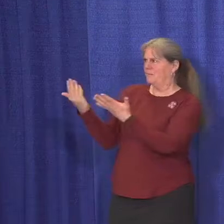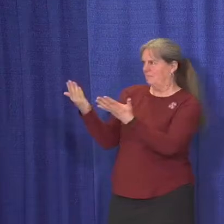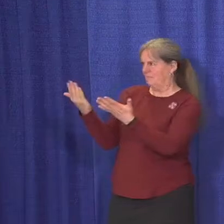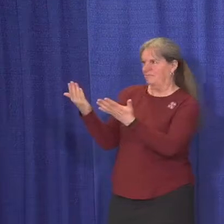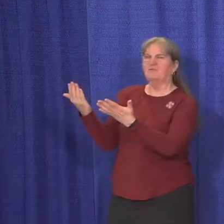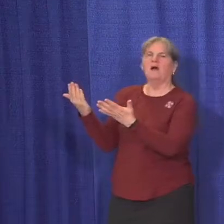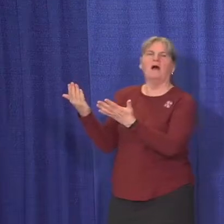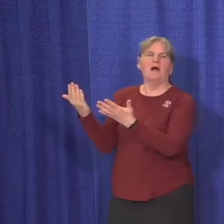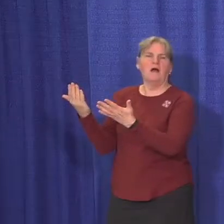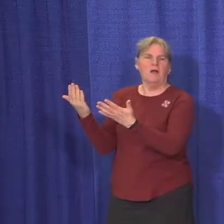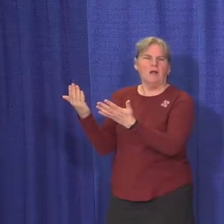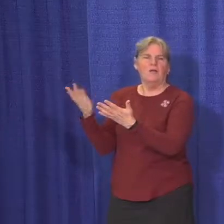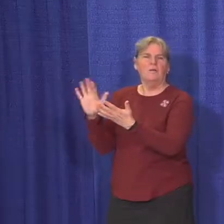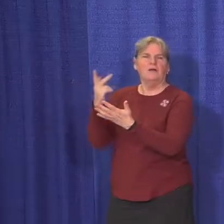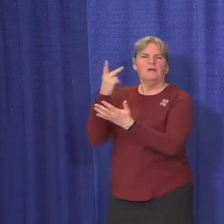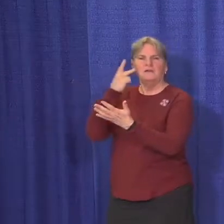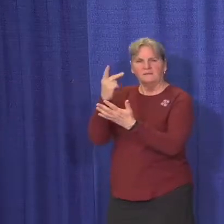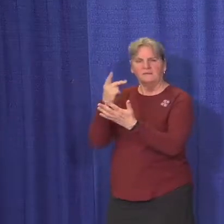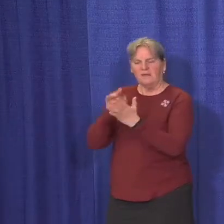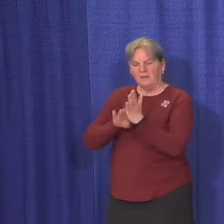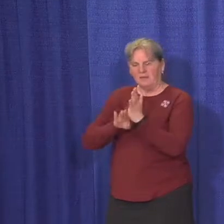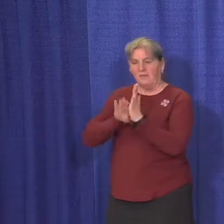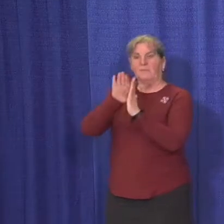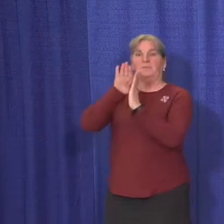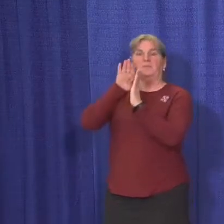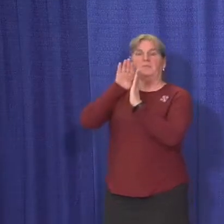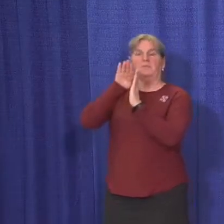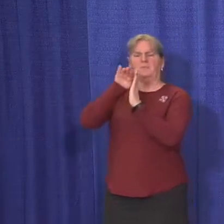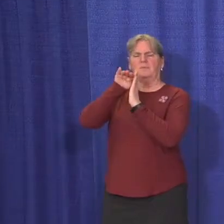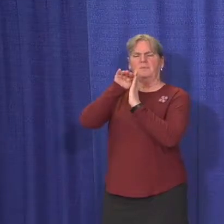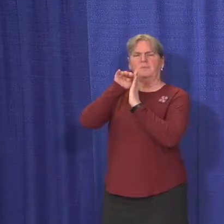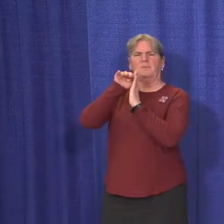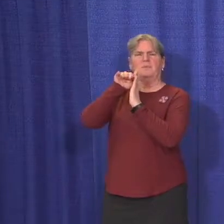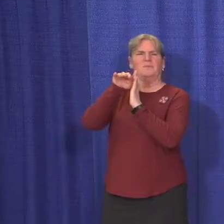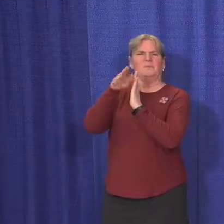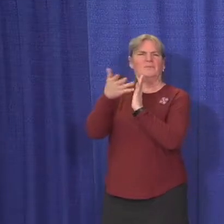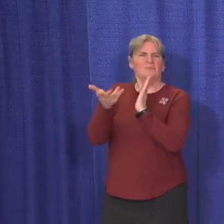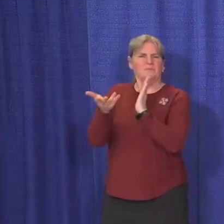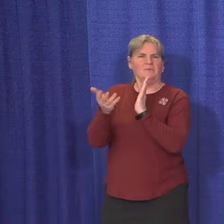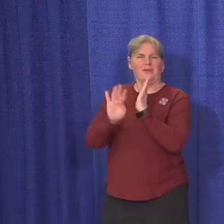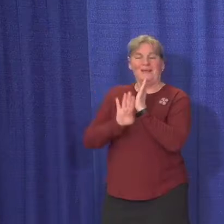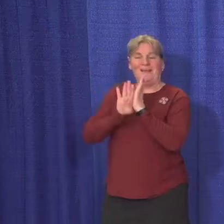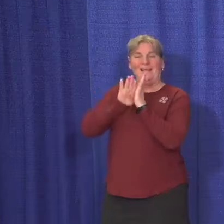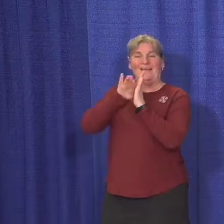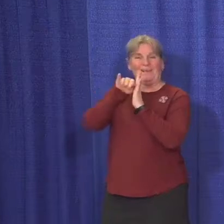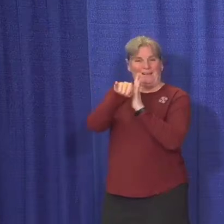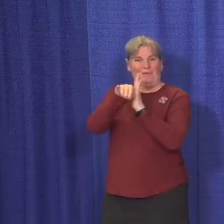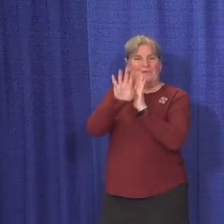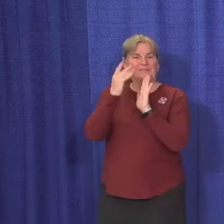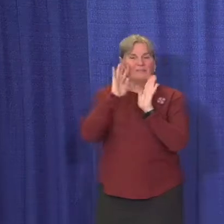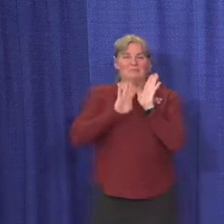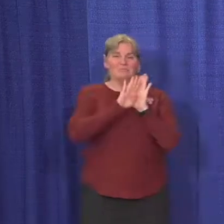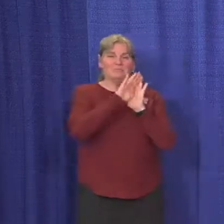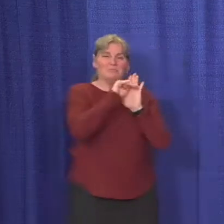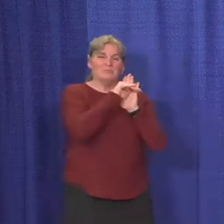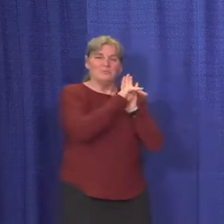always get a rapidly increasing slope especially in an emergency response and then you get a